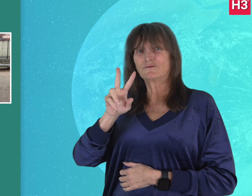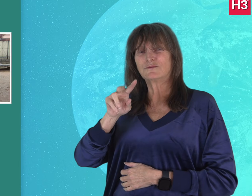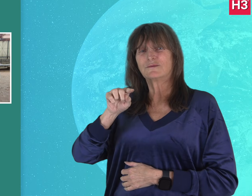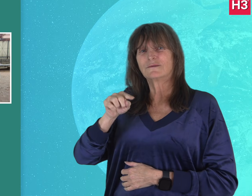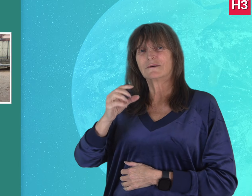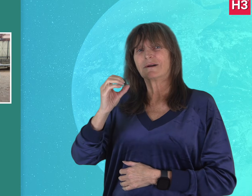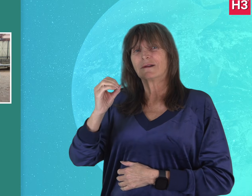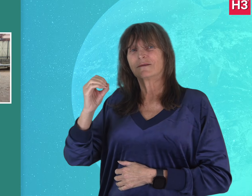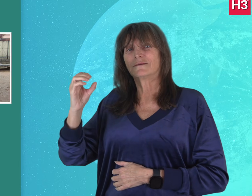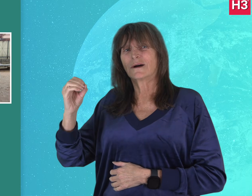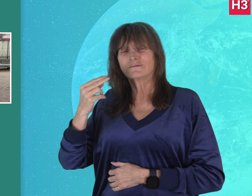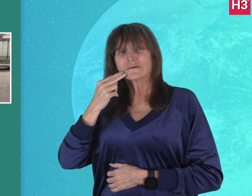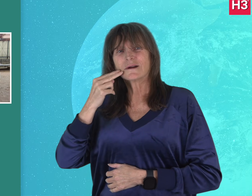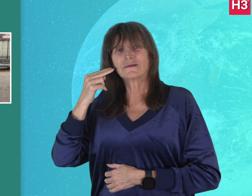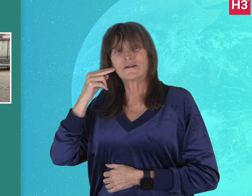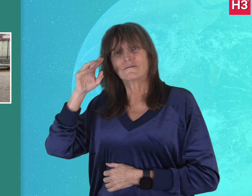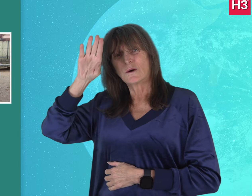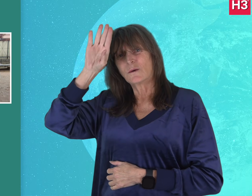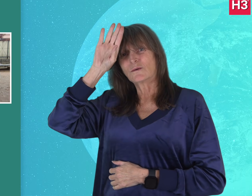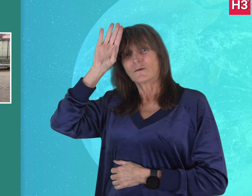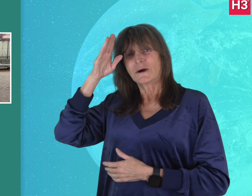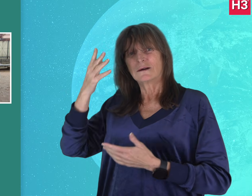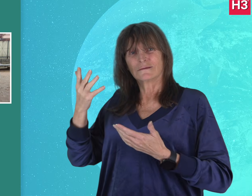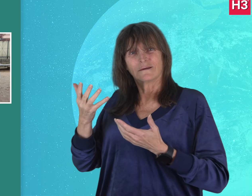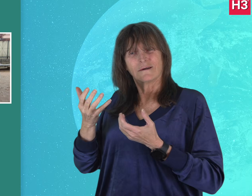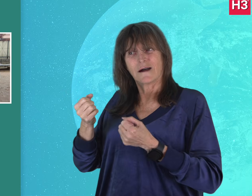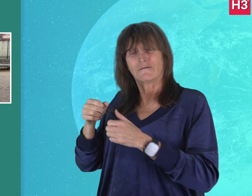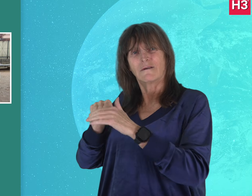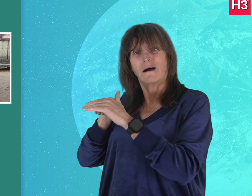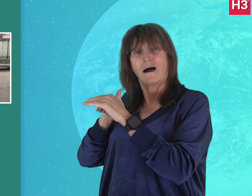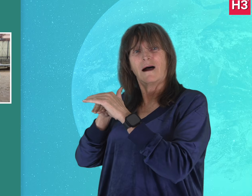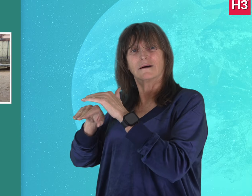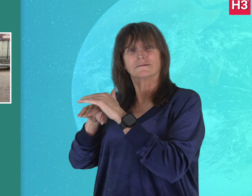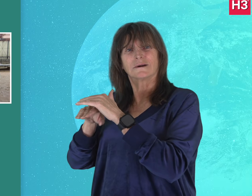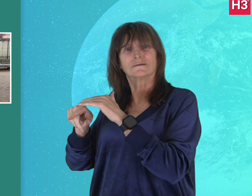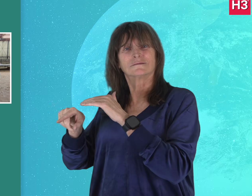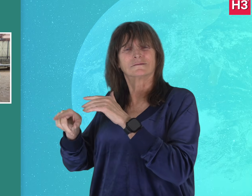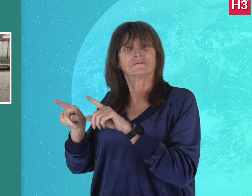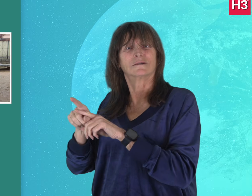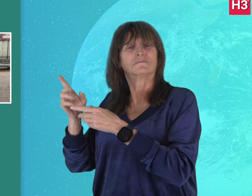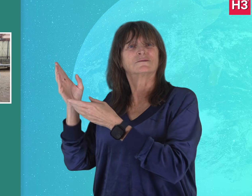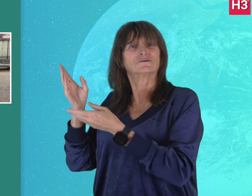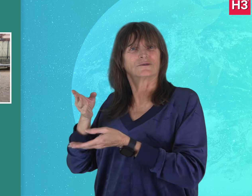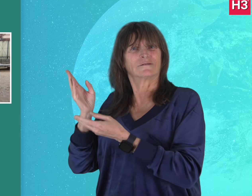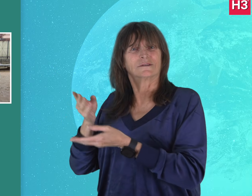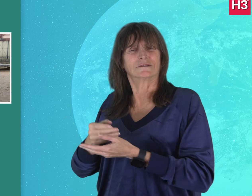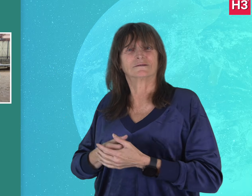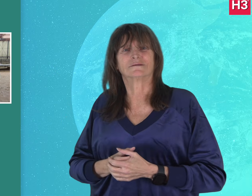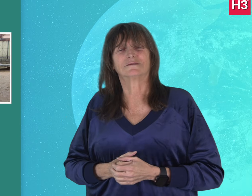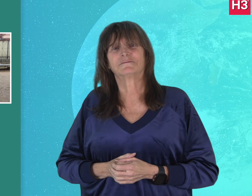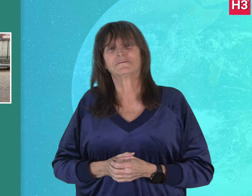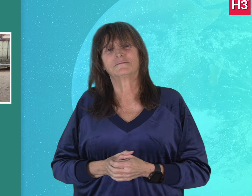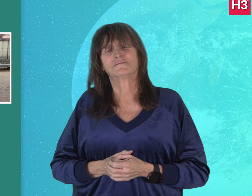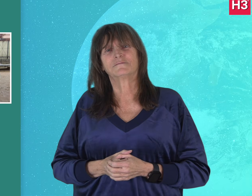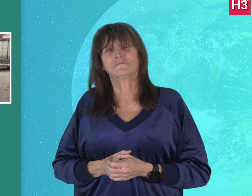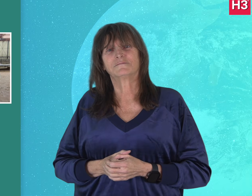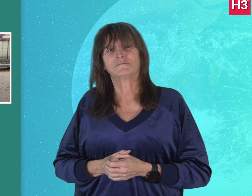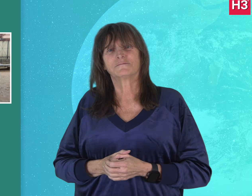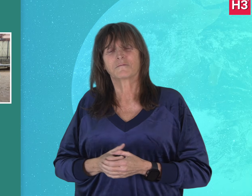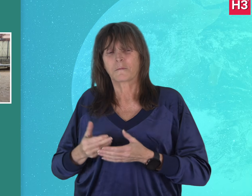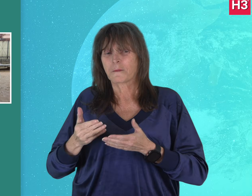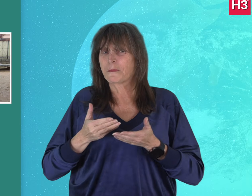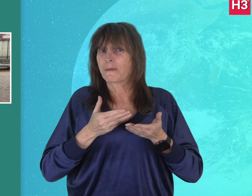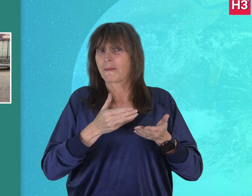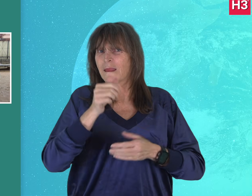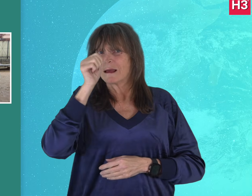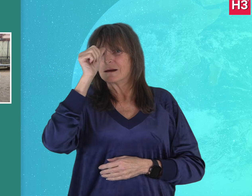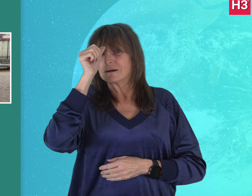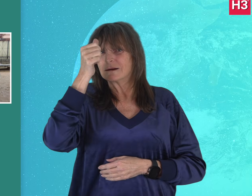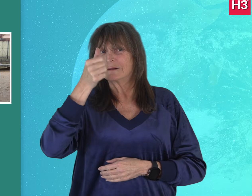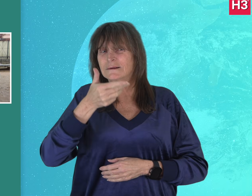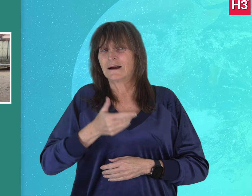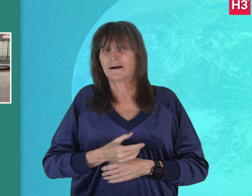In India, Deaf leaders called for Indian Sign Language (ISL)